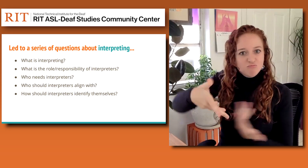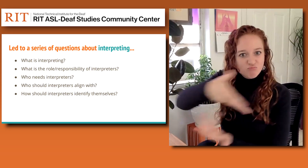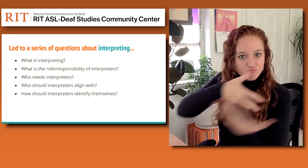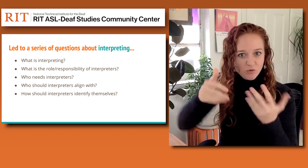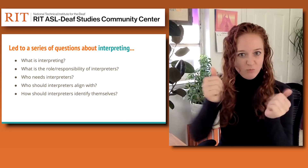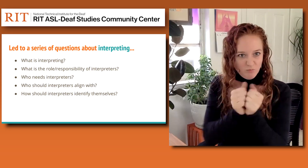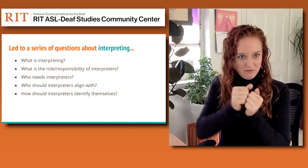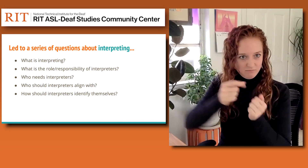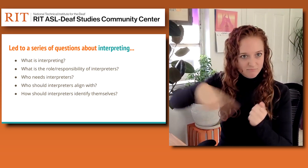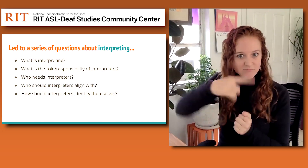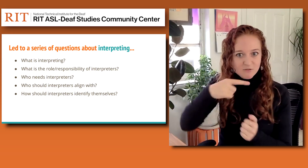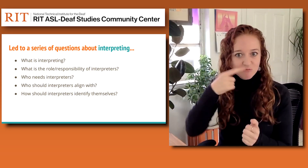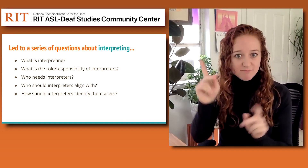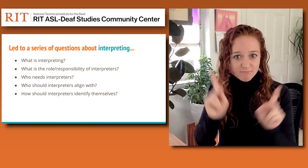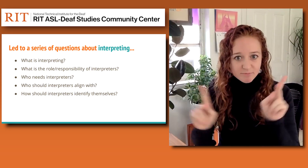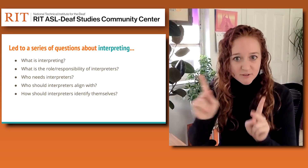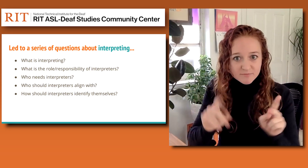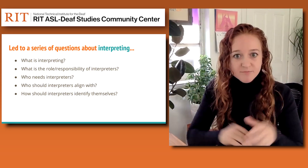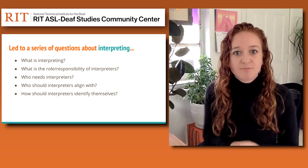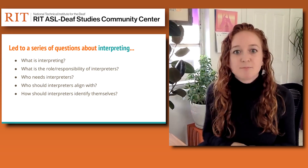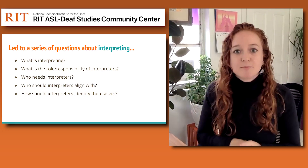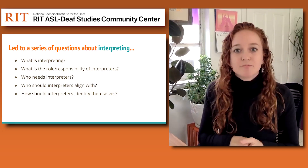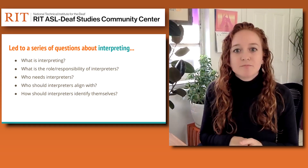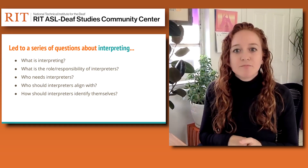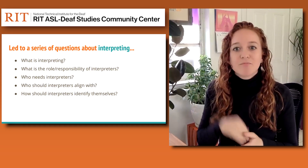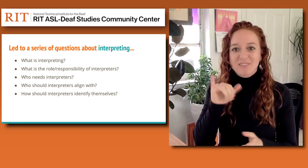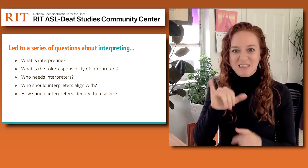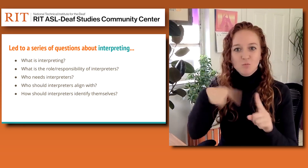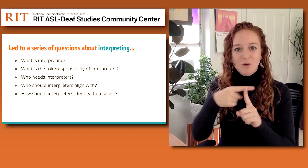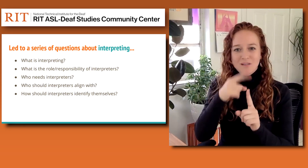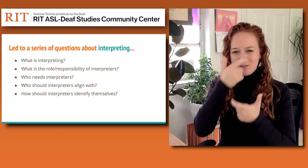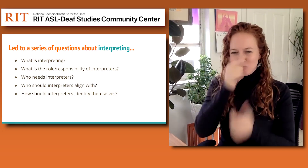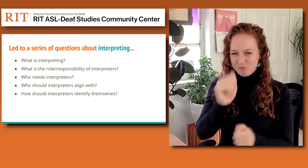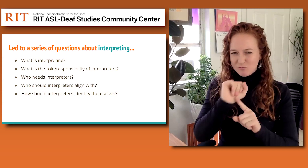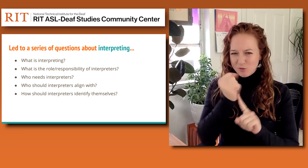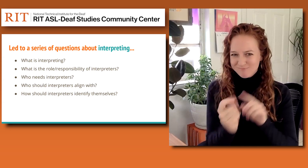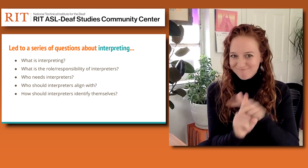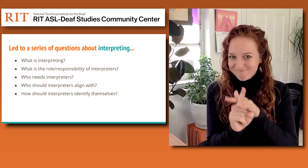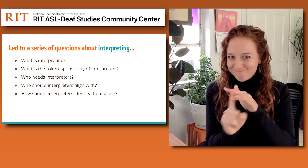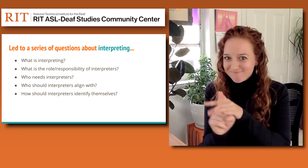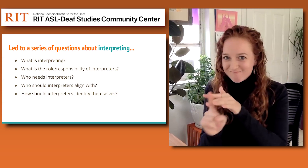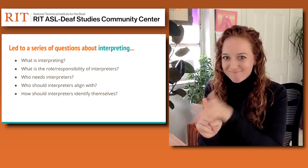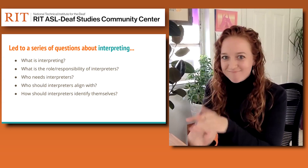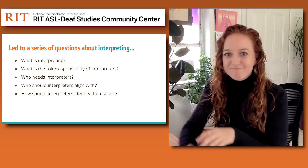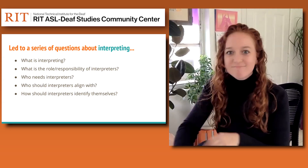and we slept and ate and worked together 24/7. So this...there's an interesting situation